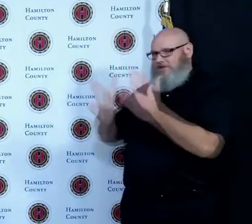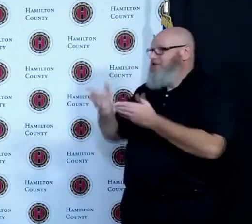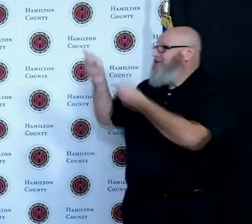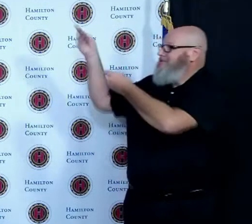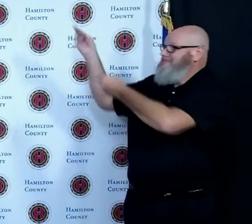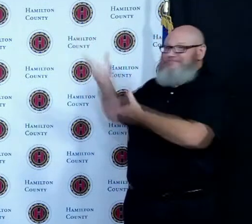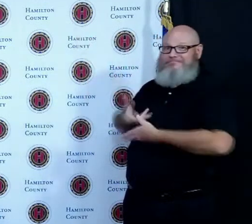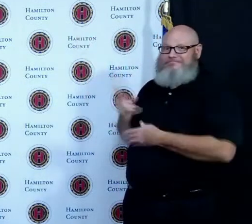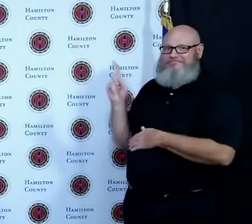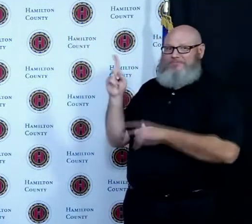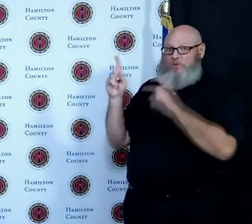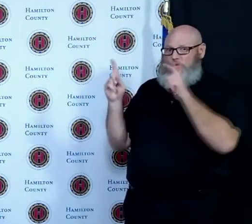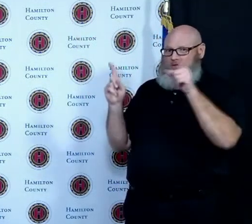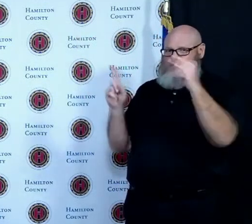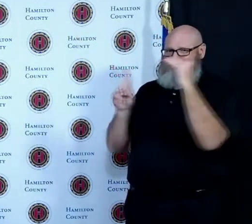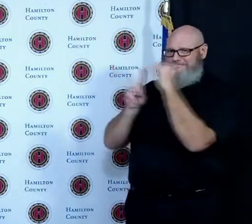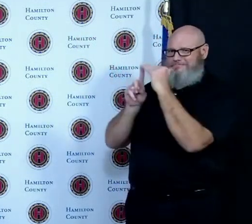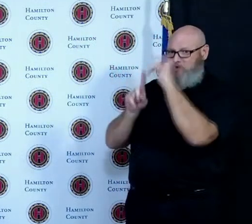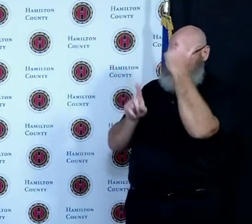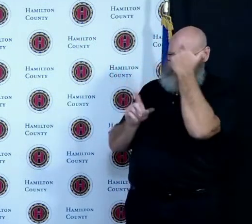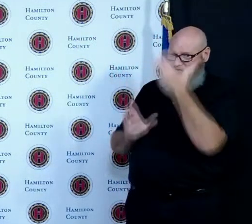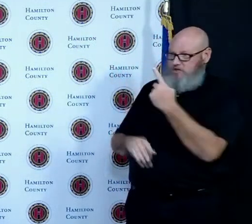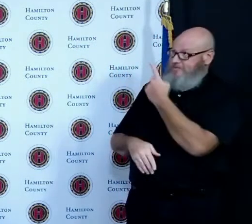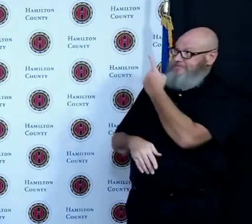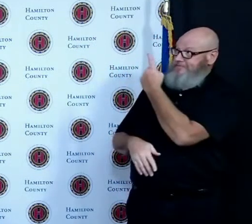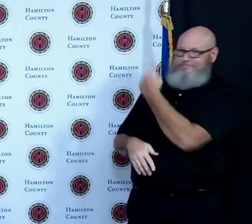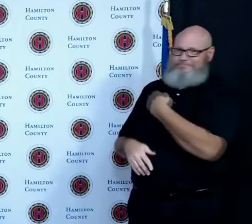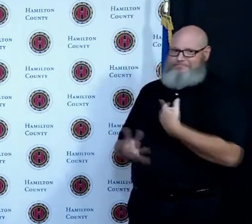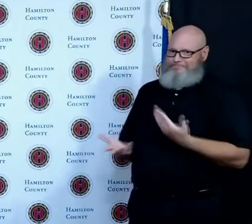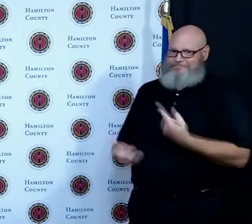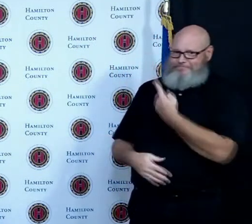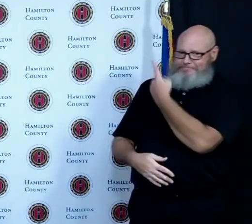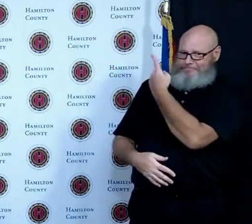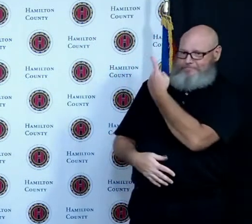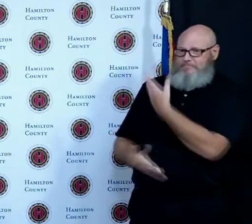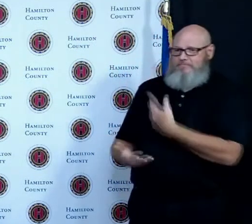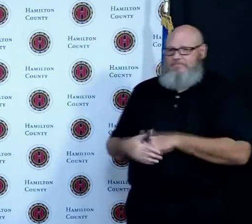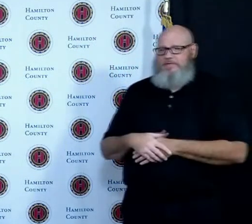vaccine in Hamilton County as well as the state of Ohio so at this time I do not have a projection